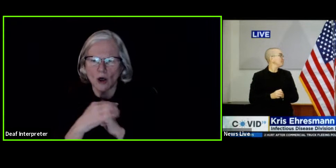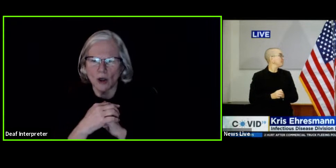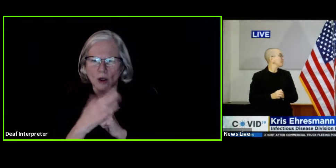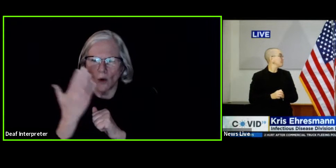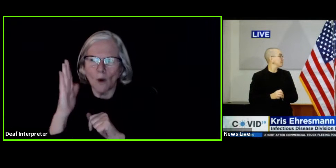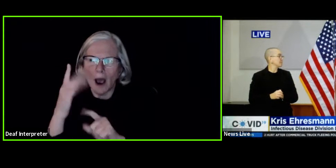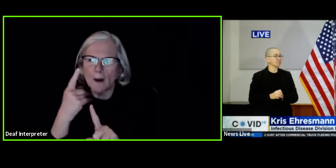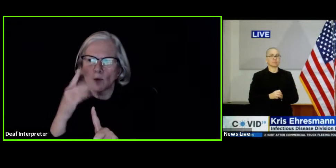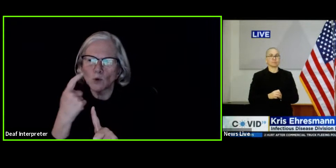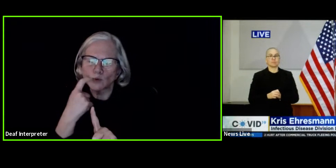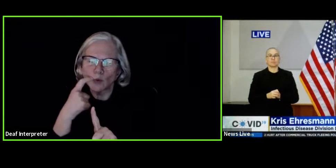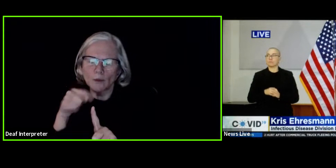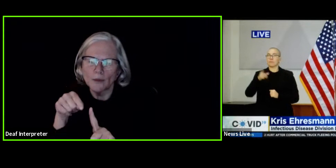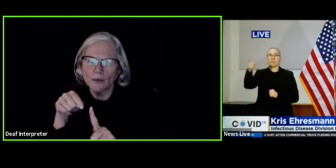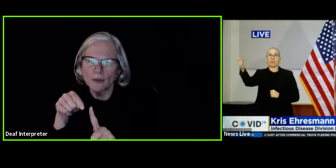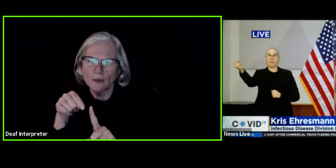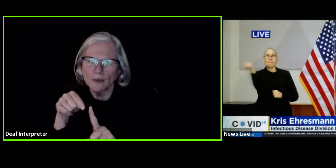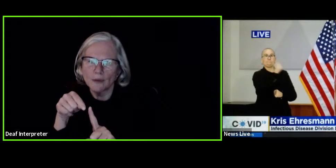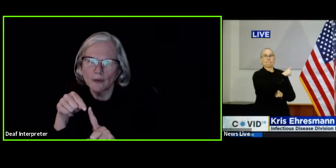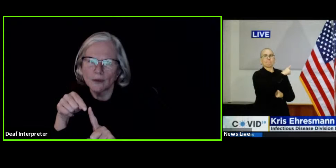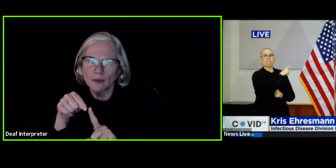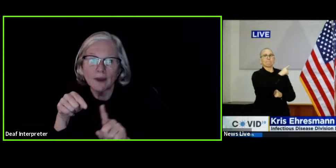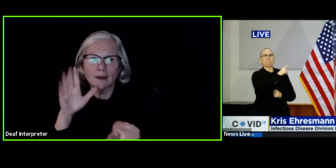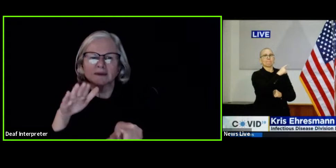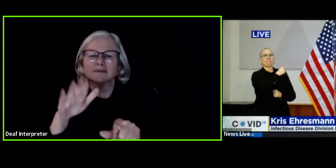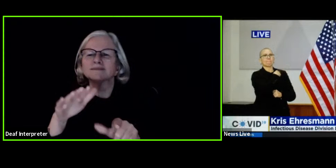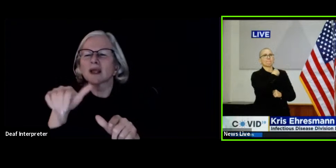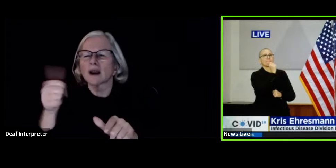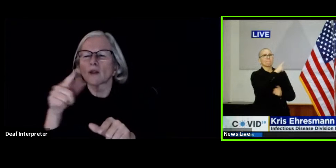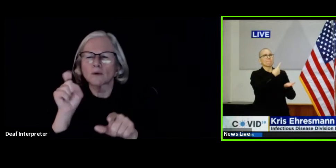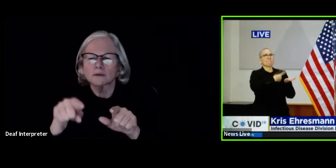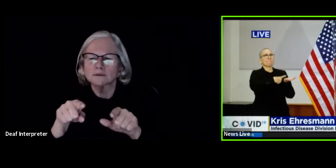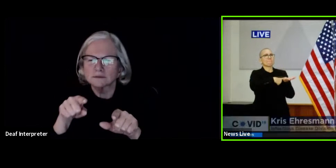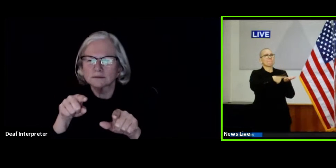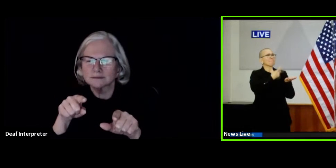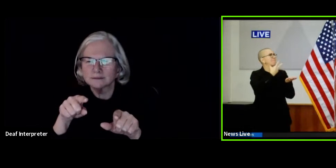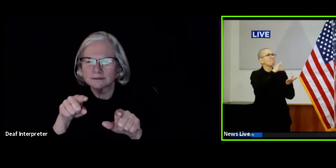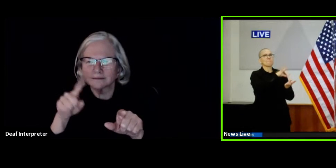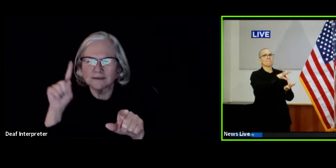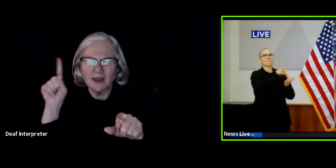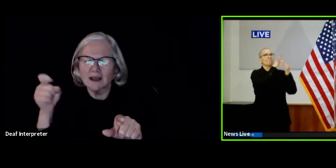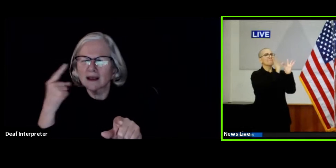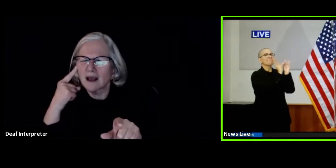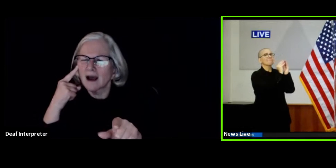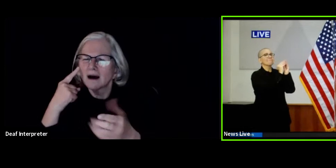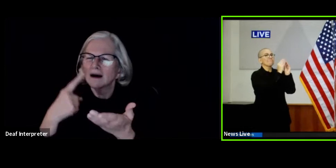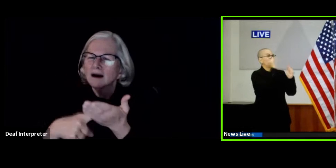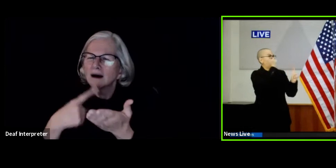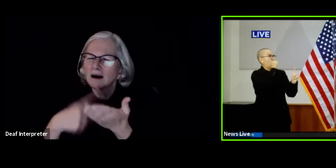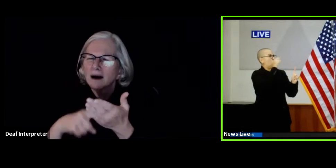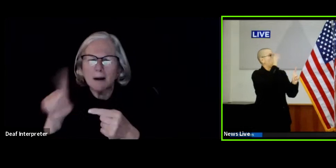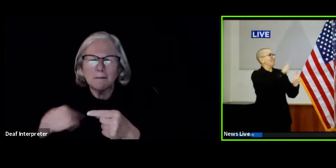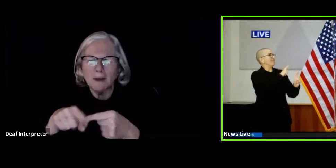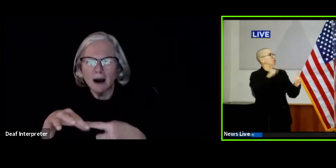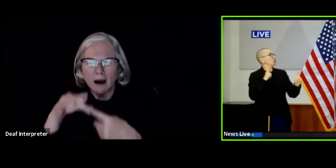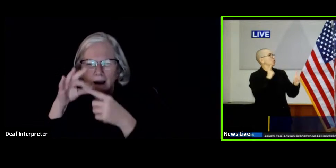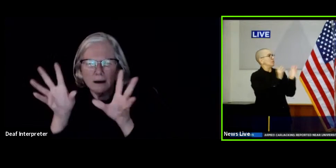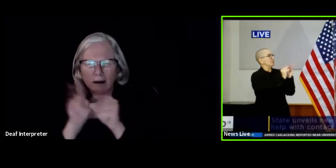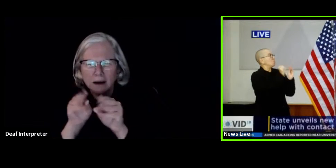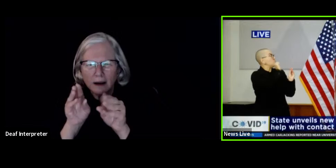YOUR DISCUSSION OF WHAT SOUNDS LIKE A SPECIAL SESSION.